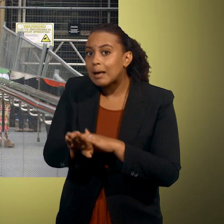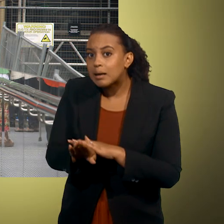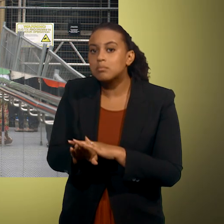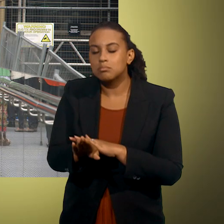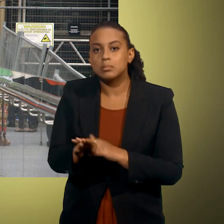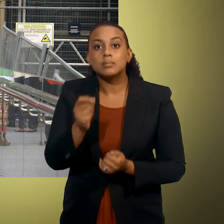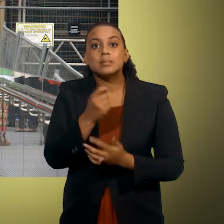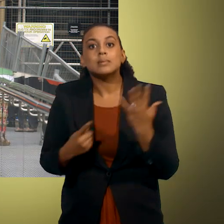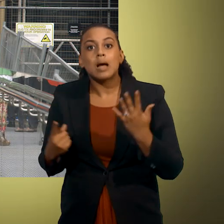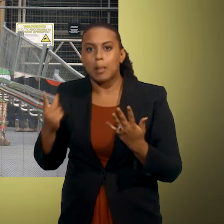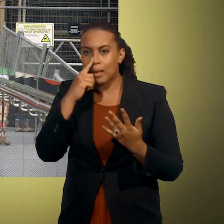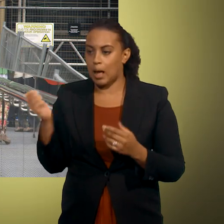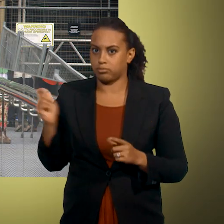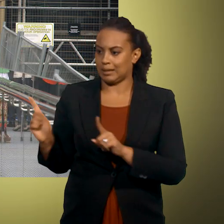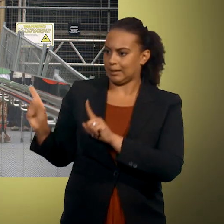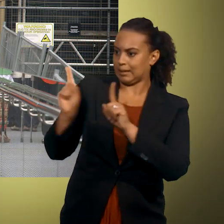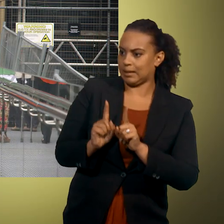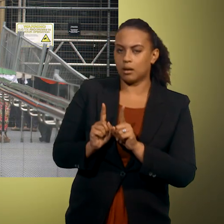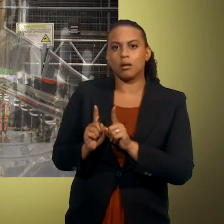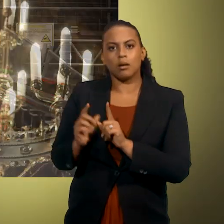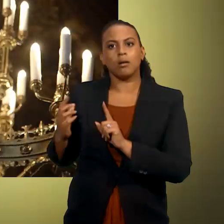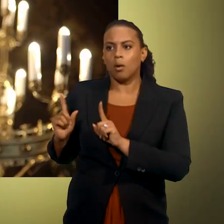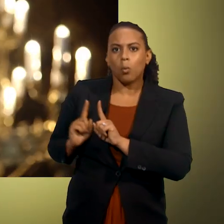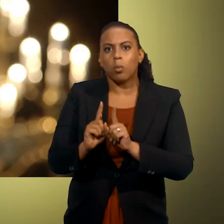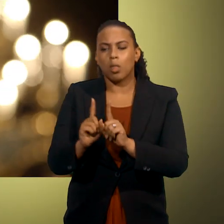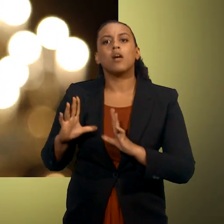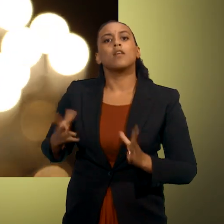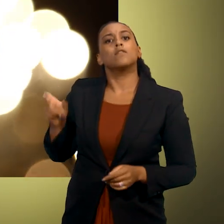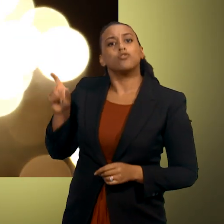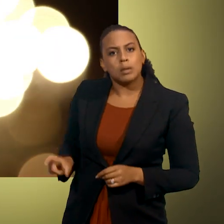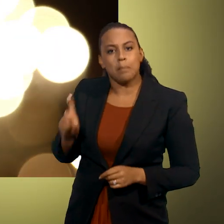Disabled visitors can bring an escort free of charge, but will still need a ticket.